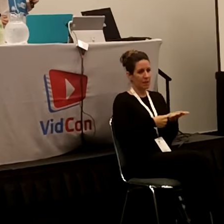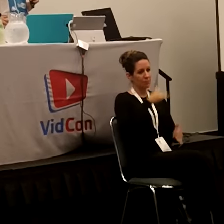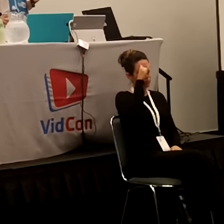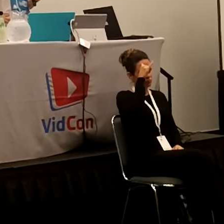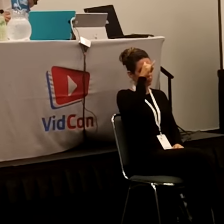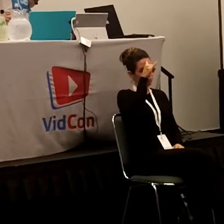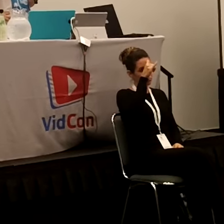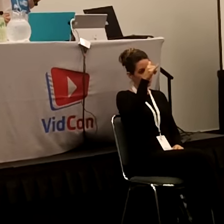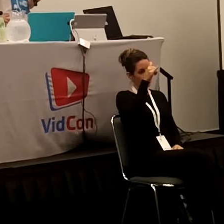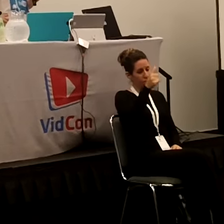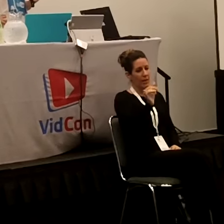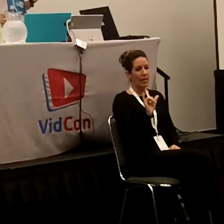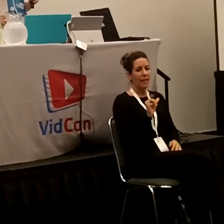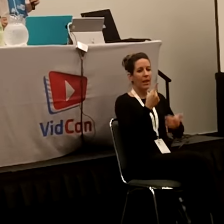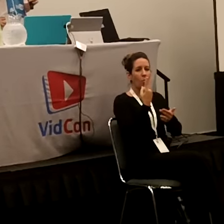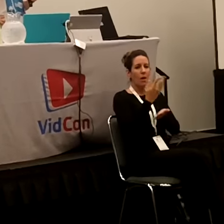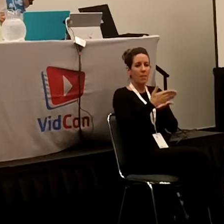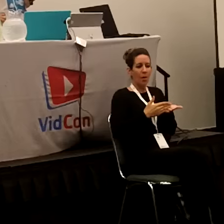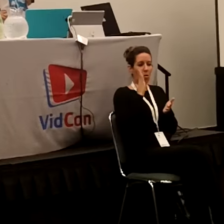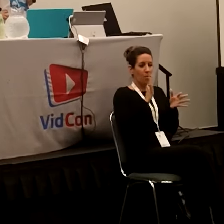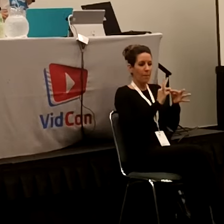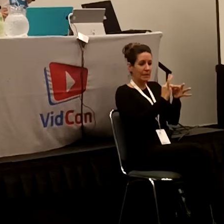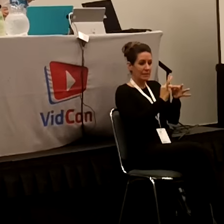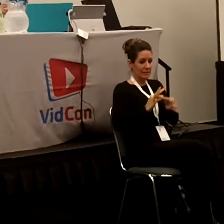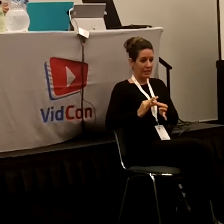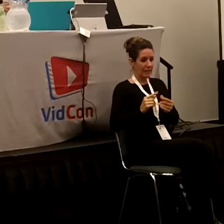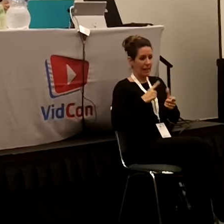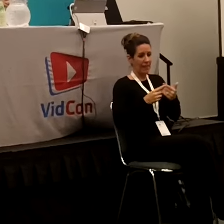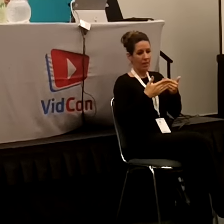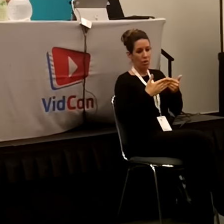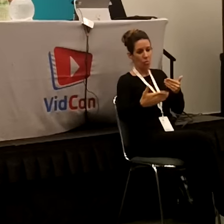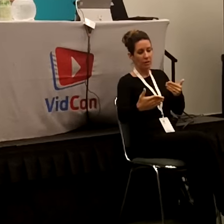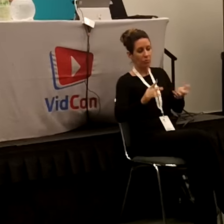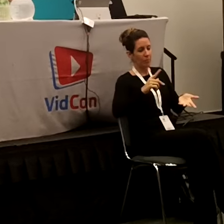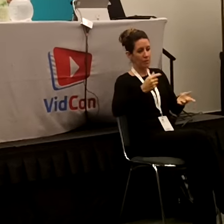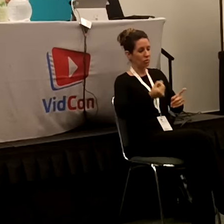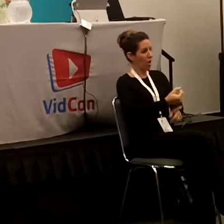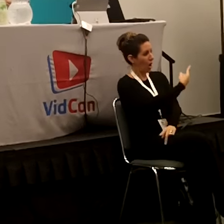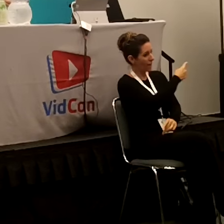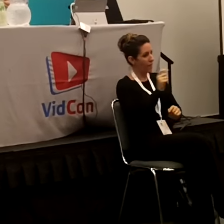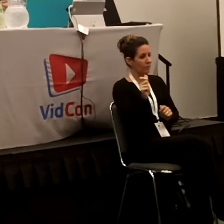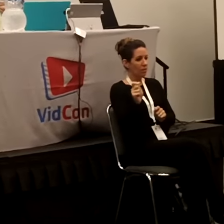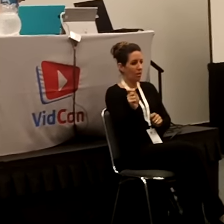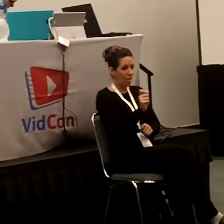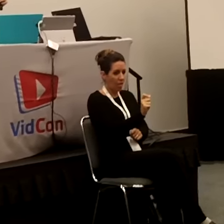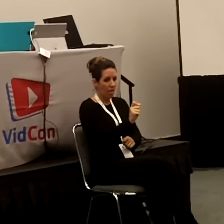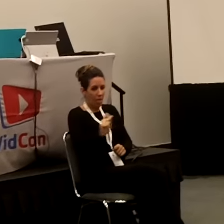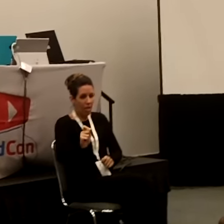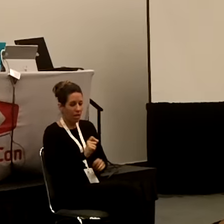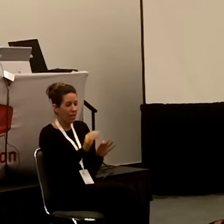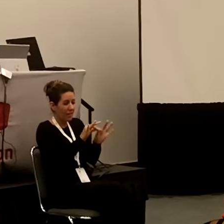like one part'll be synced up, and the rest will be completely off, and you have to drag it just line by line.